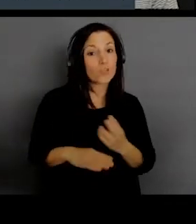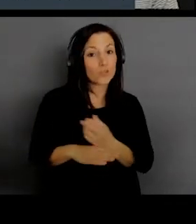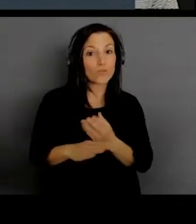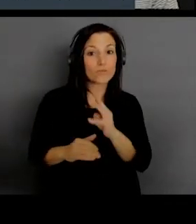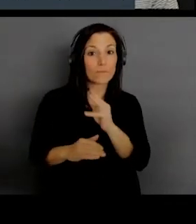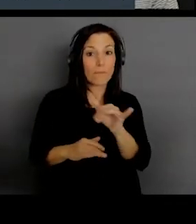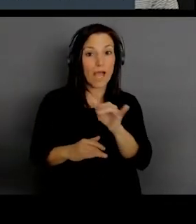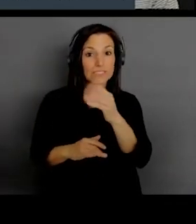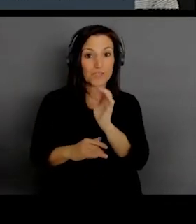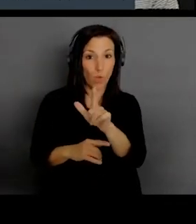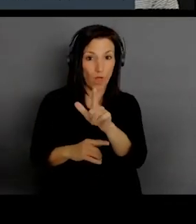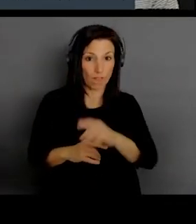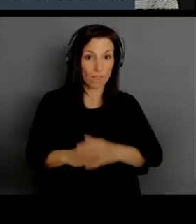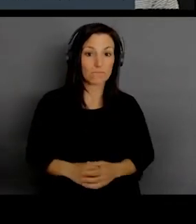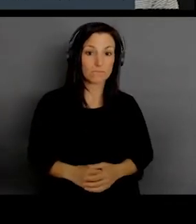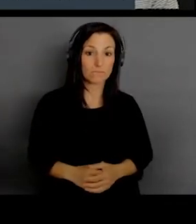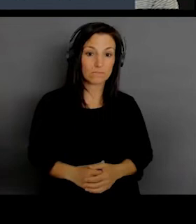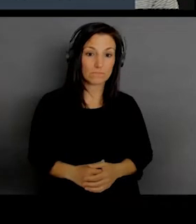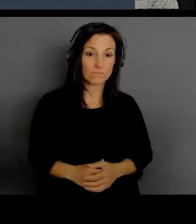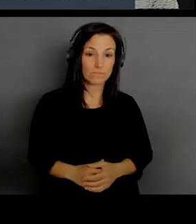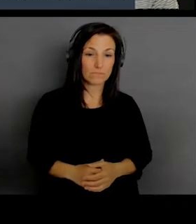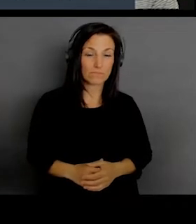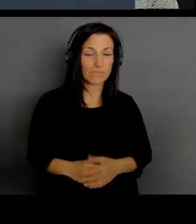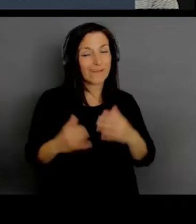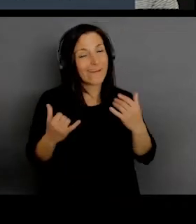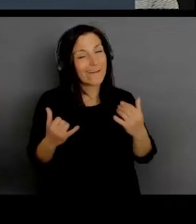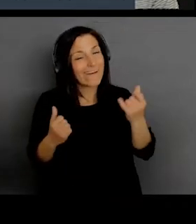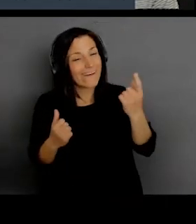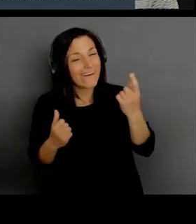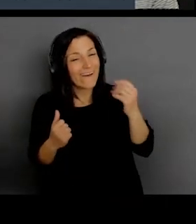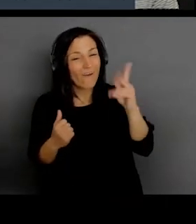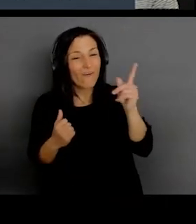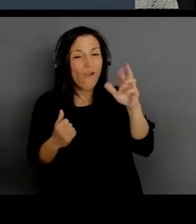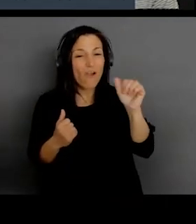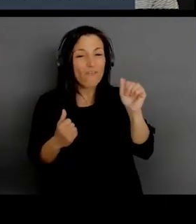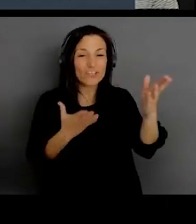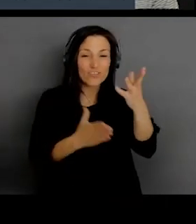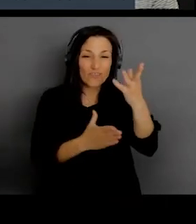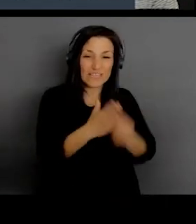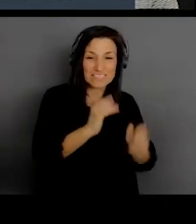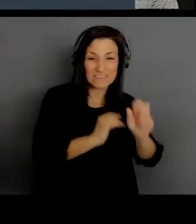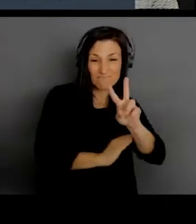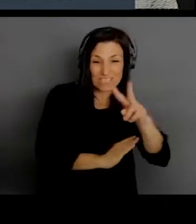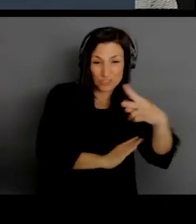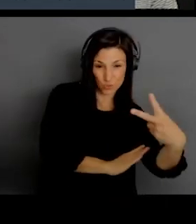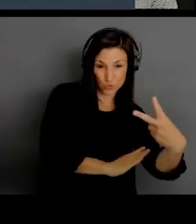Now, when it comes to Aurora Serverless v2, it is available for the latest major versions